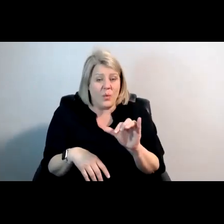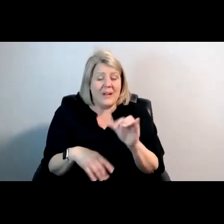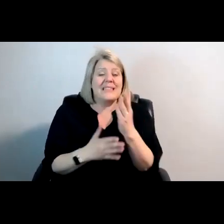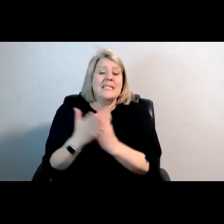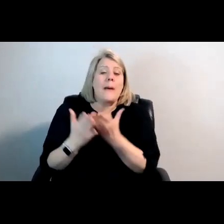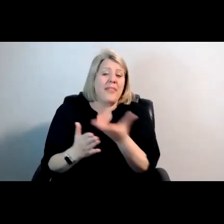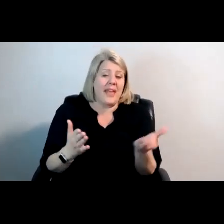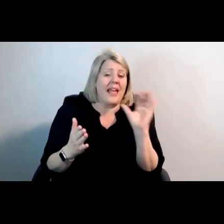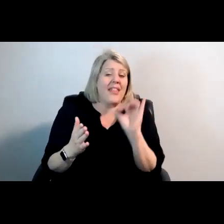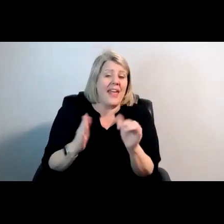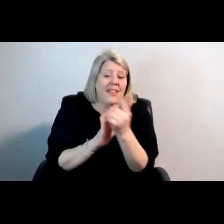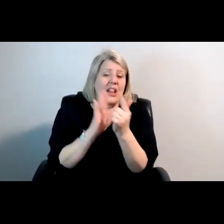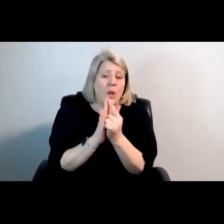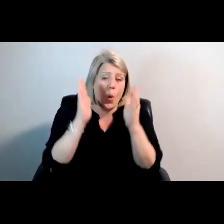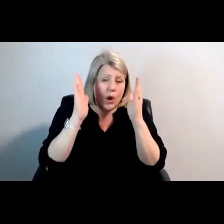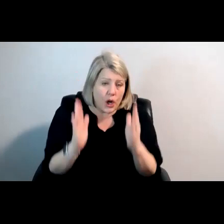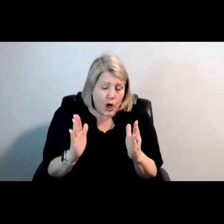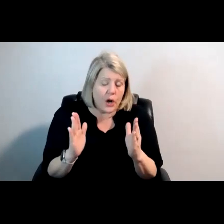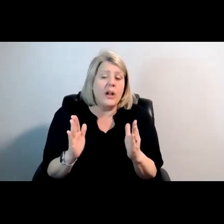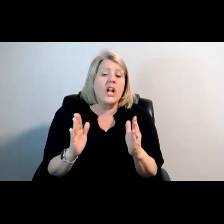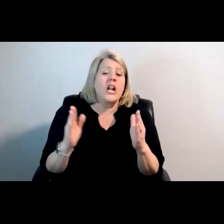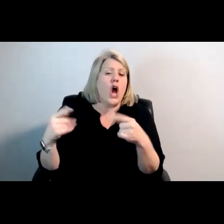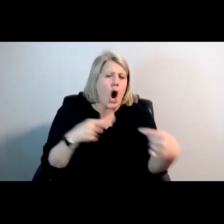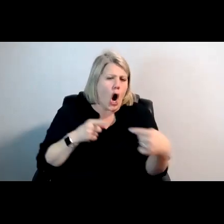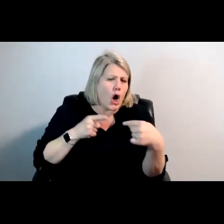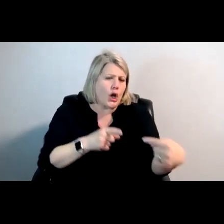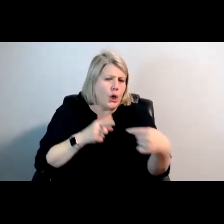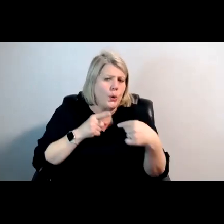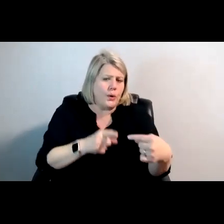that Susie was getting support from other people, not necessarily her guardian,